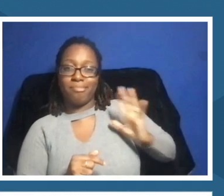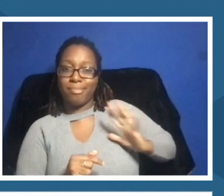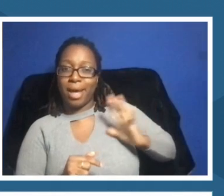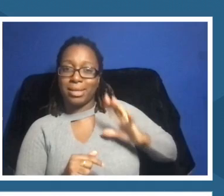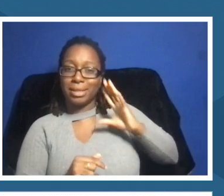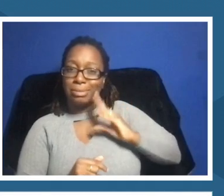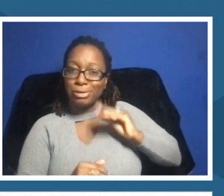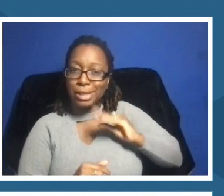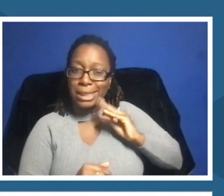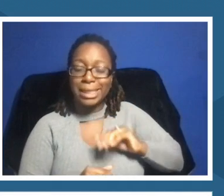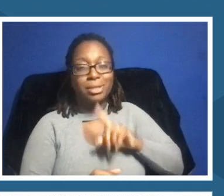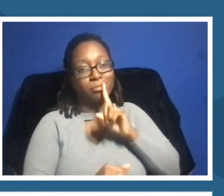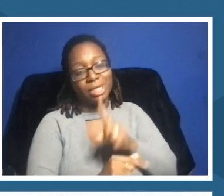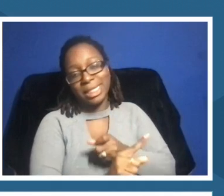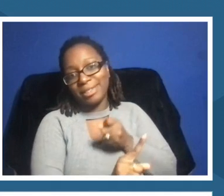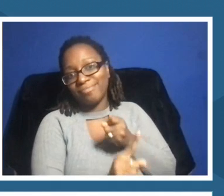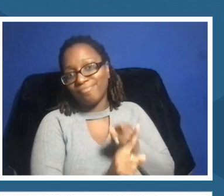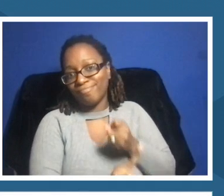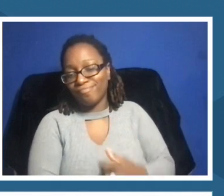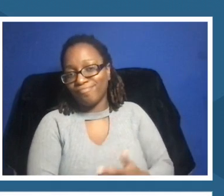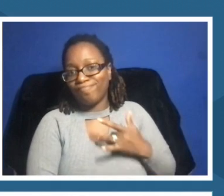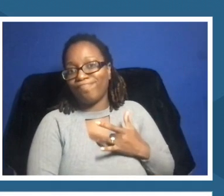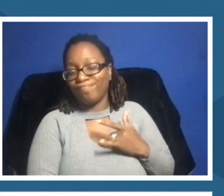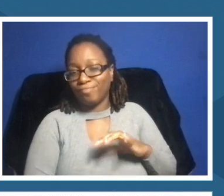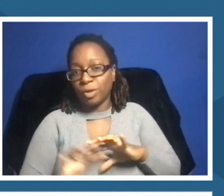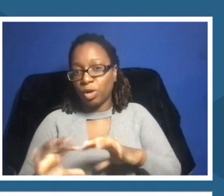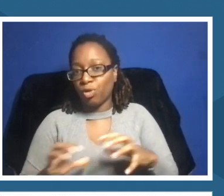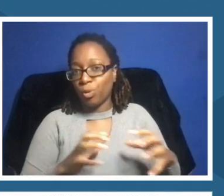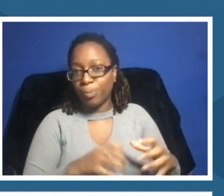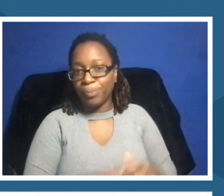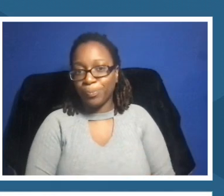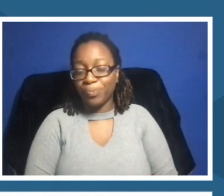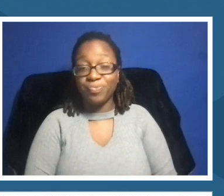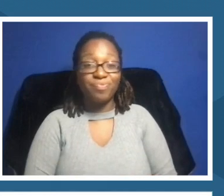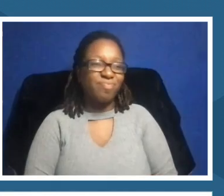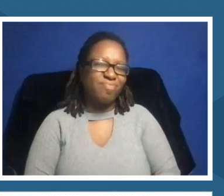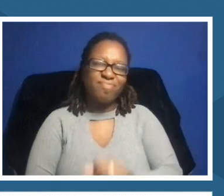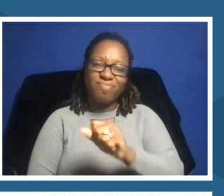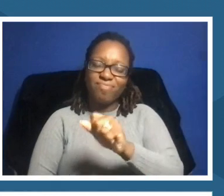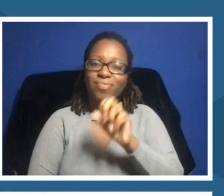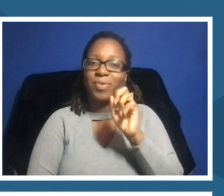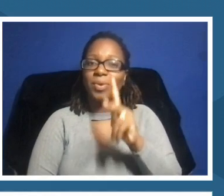thanks for that um all right so let's look at the second clip so this is